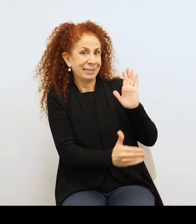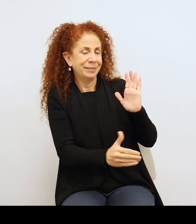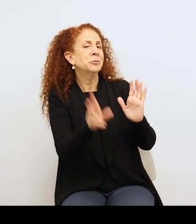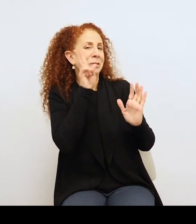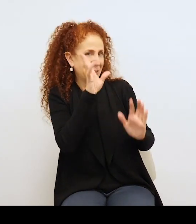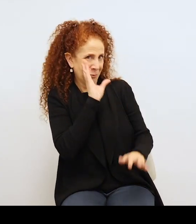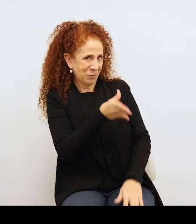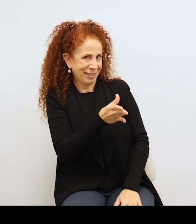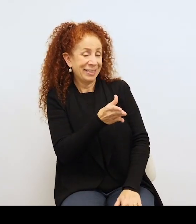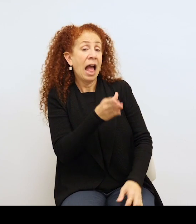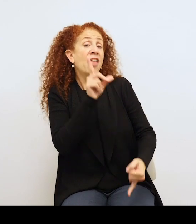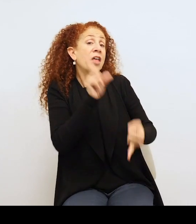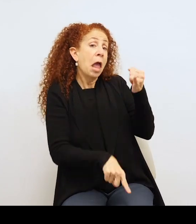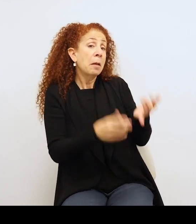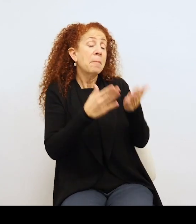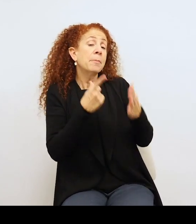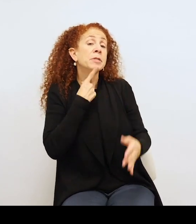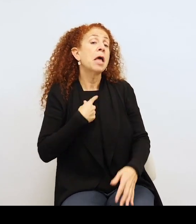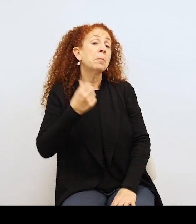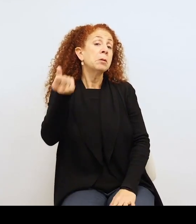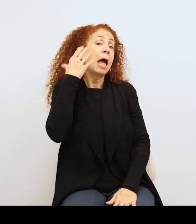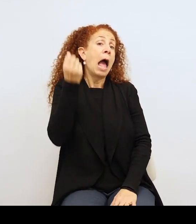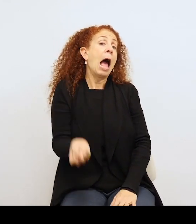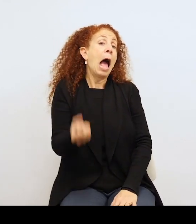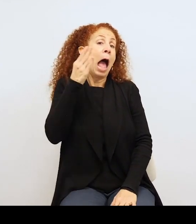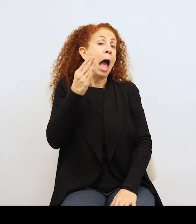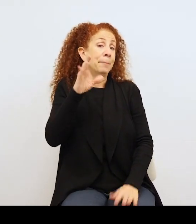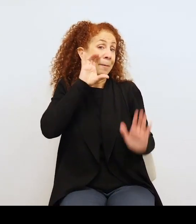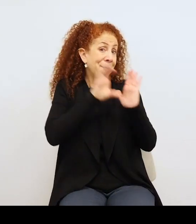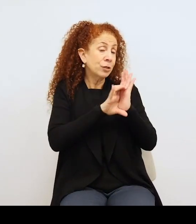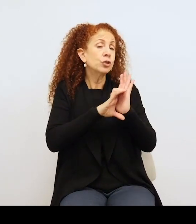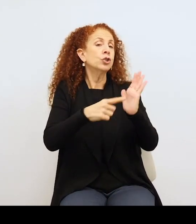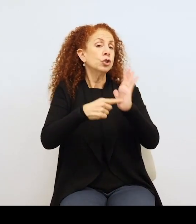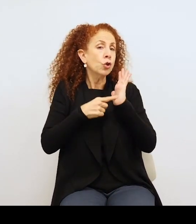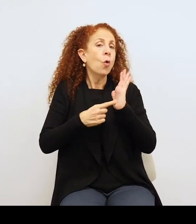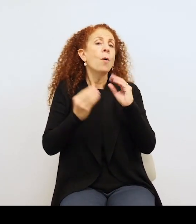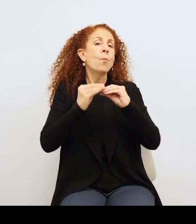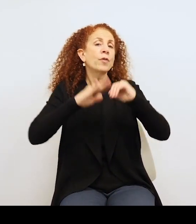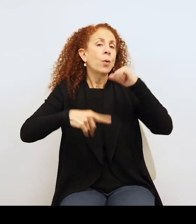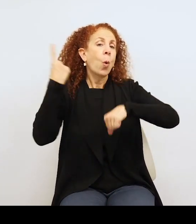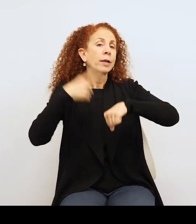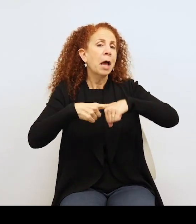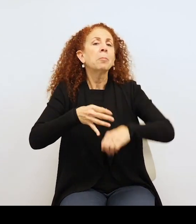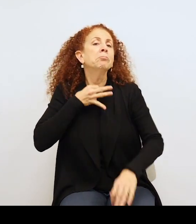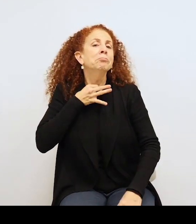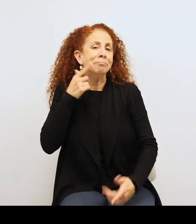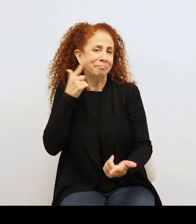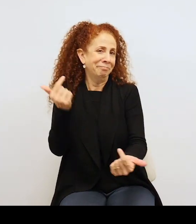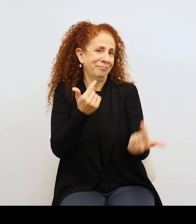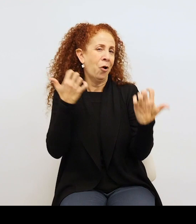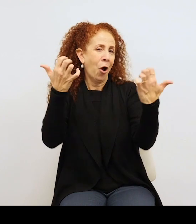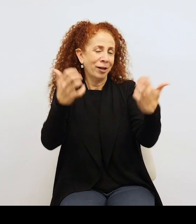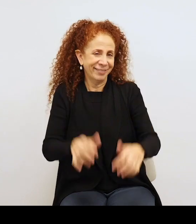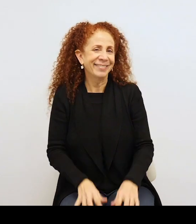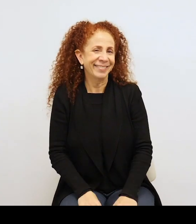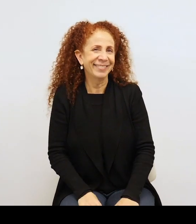And maybe at the end, then you can tell me how many of them were shown more than once. So this-- you know, for those of you who are maybe